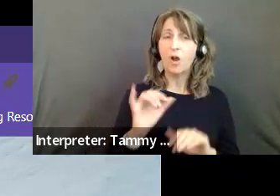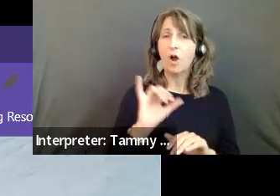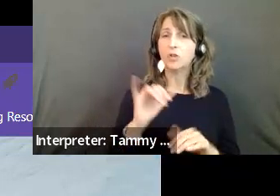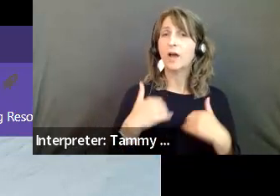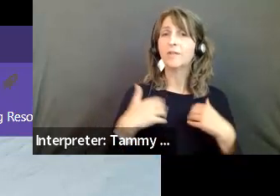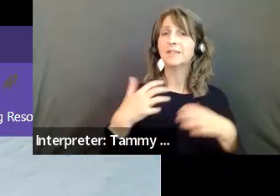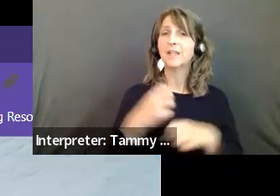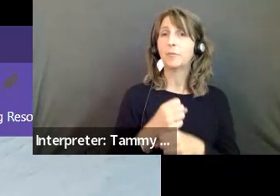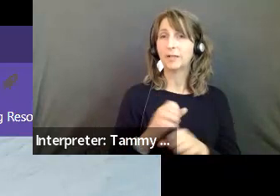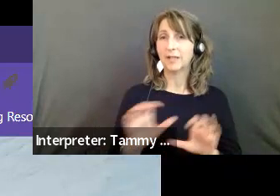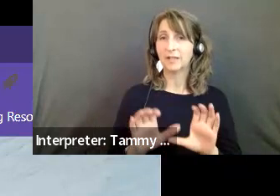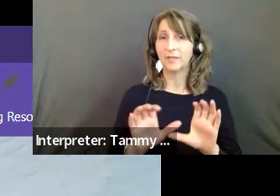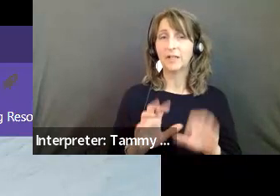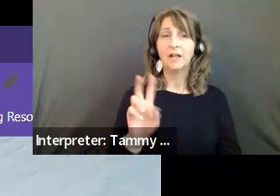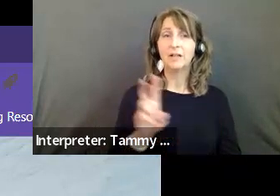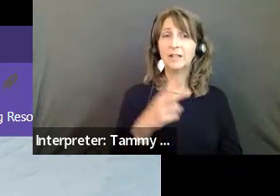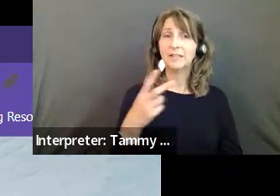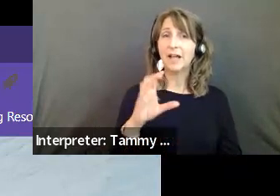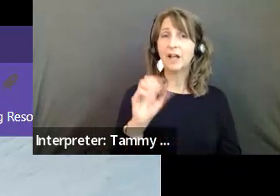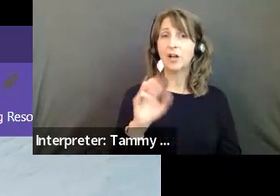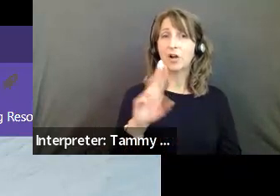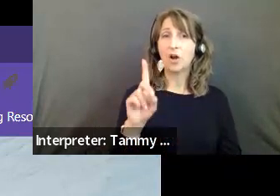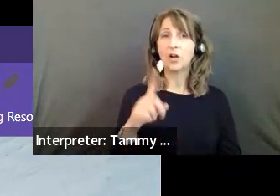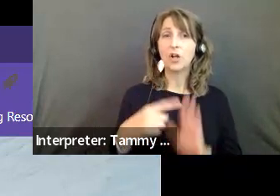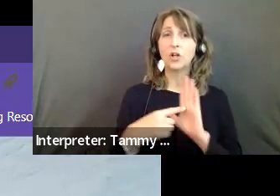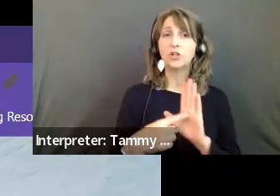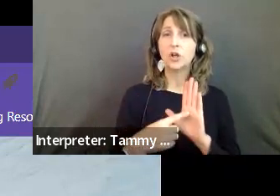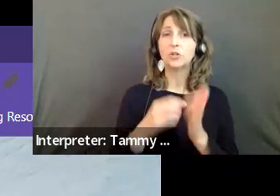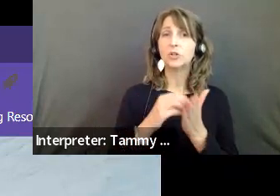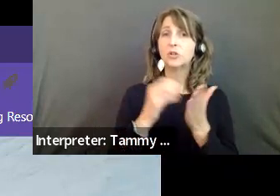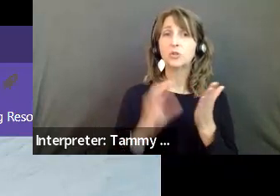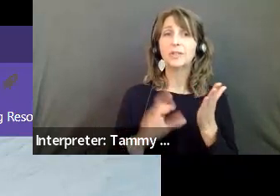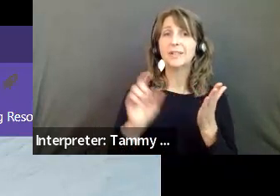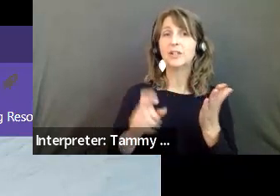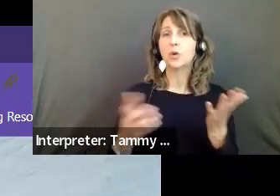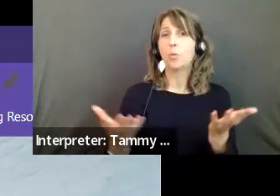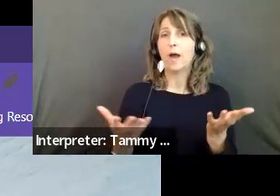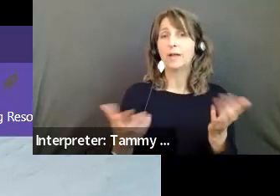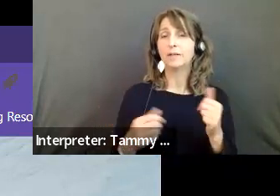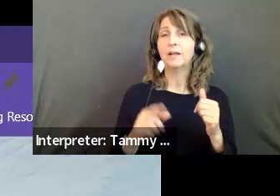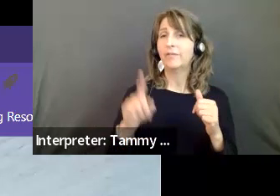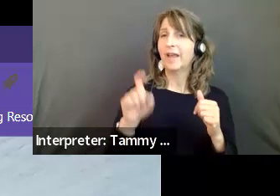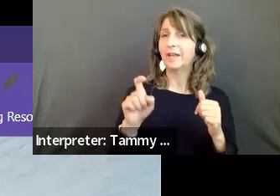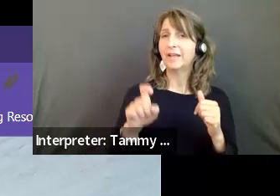The second card shows what the students need for the lesson. So they're gonna need a copy of the book.